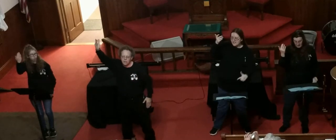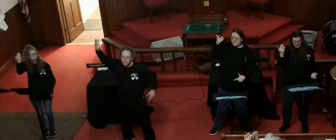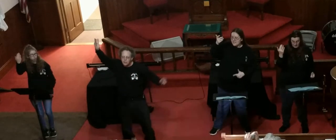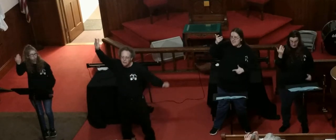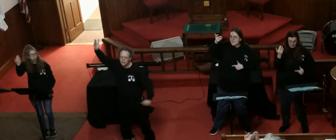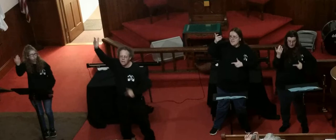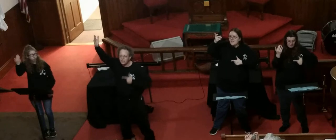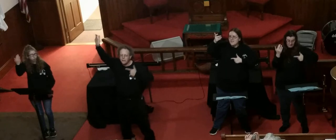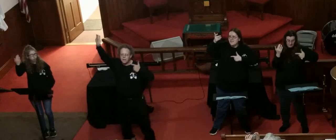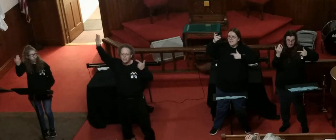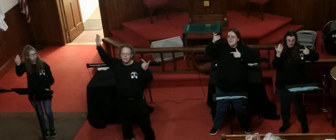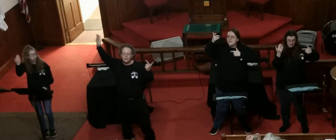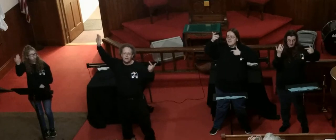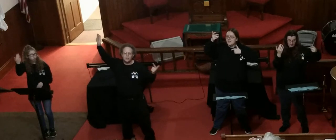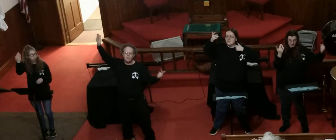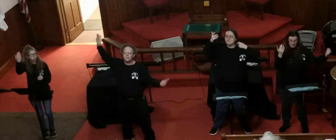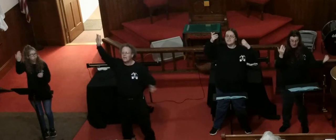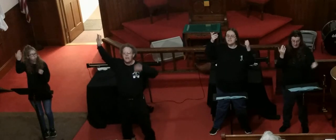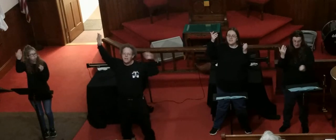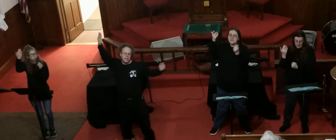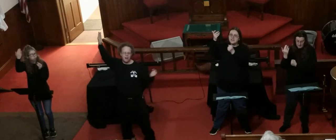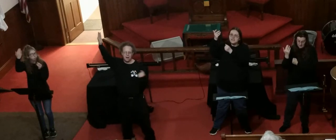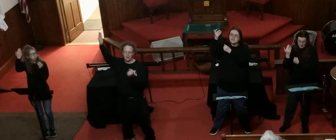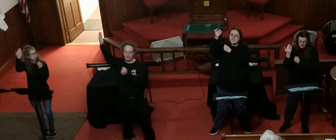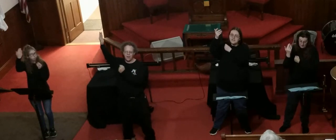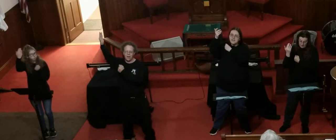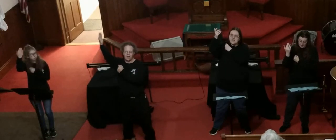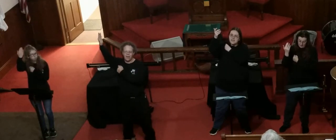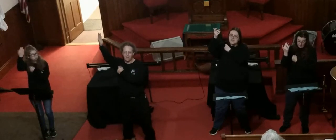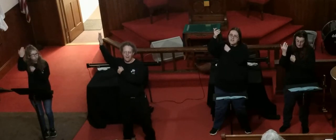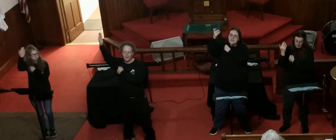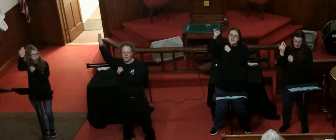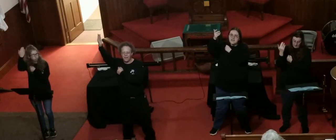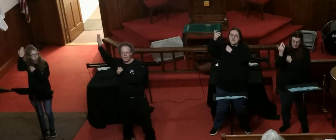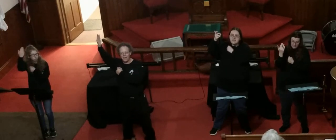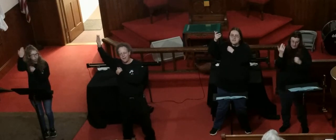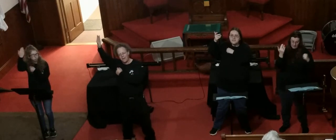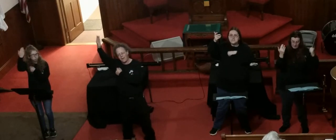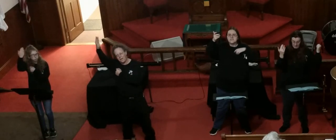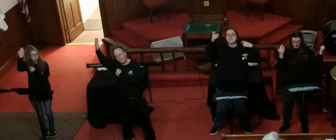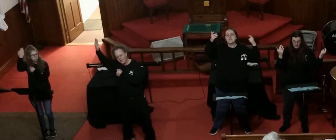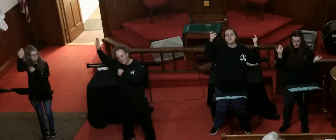He lives He loves